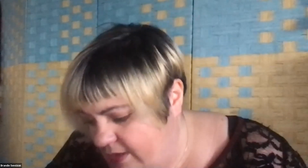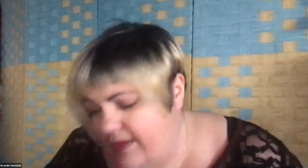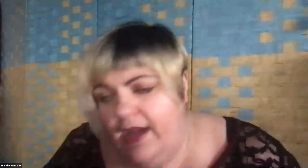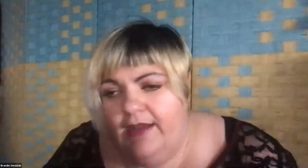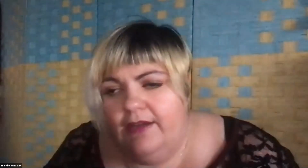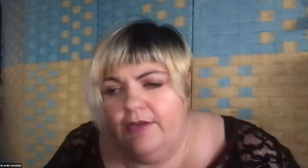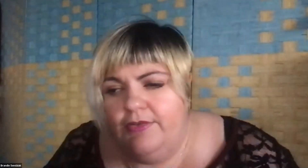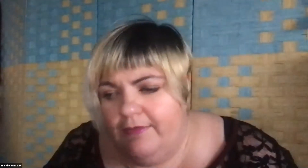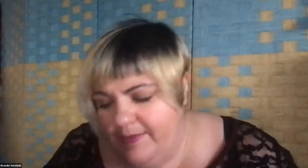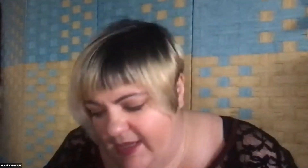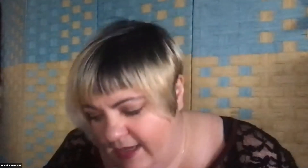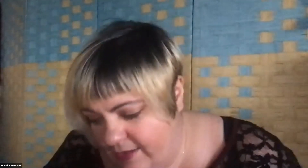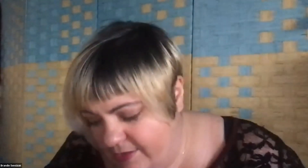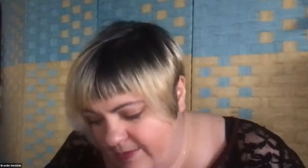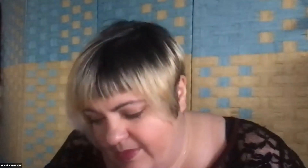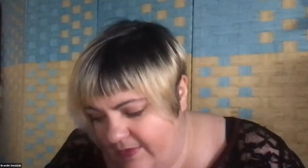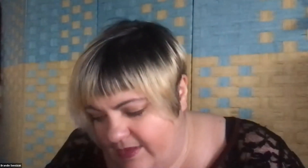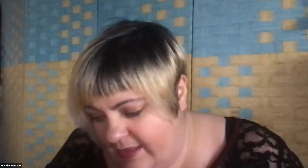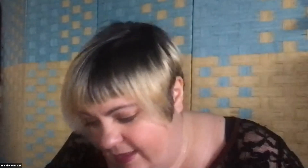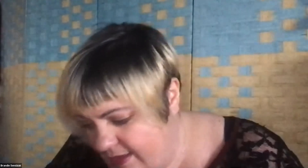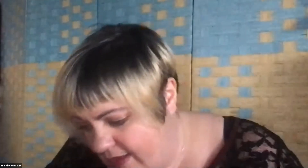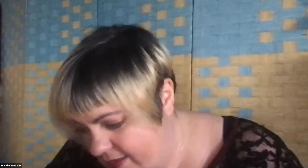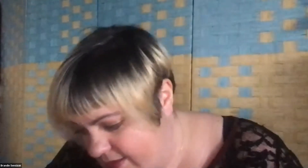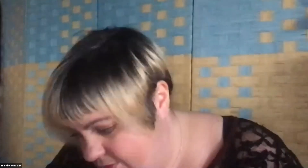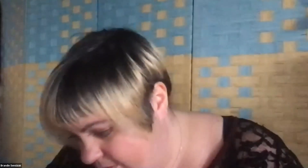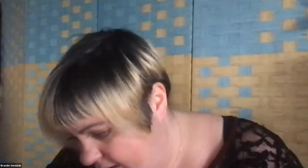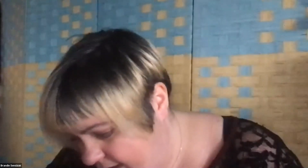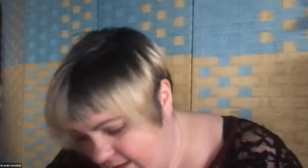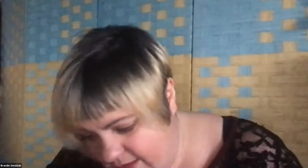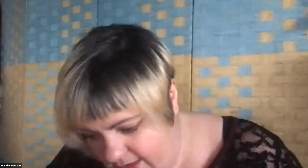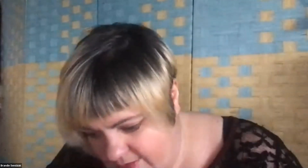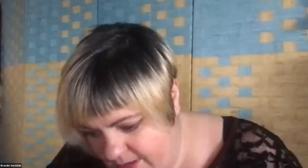fighting for. You can reach out to nobody is disposable at